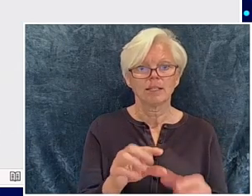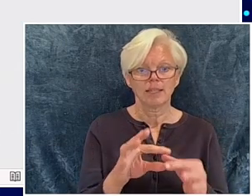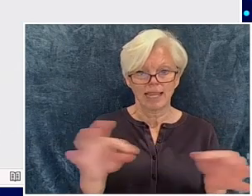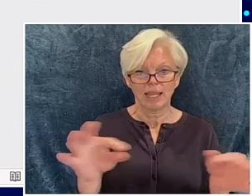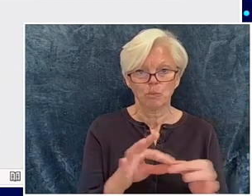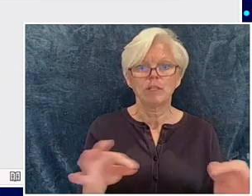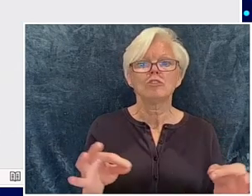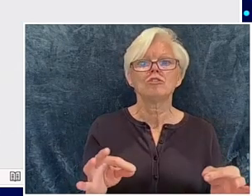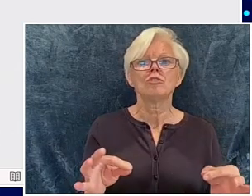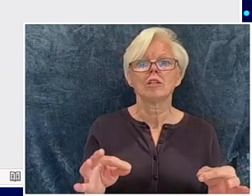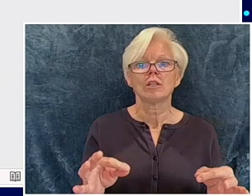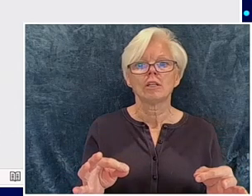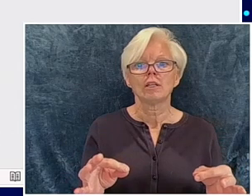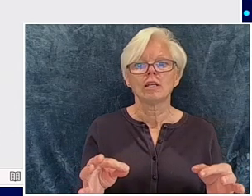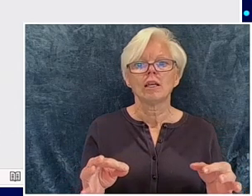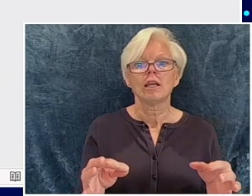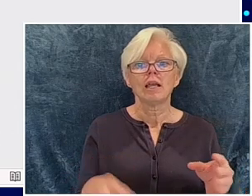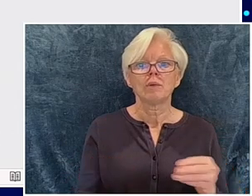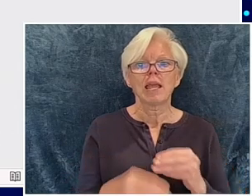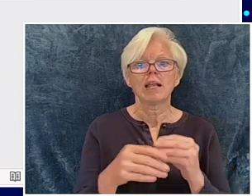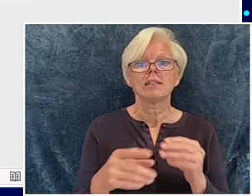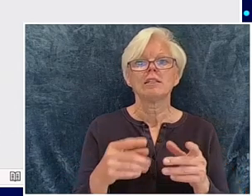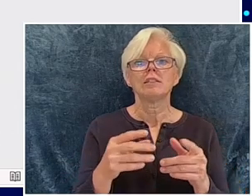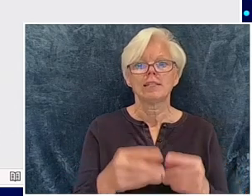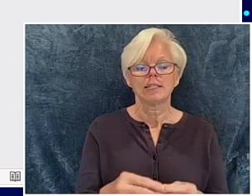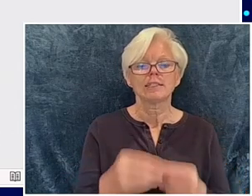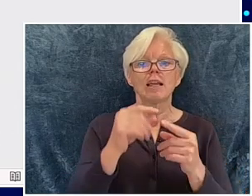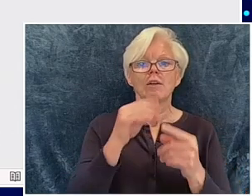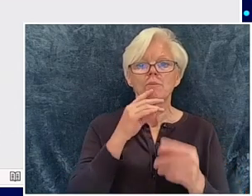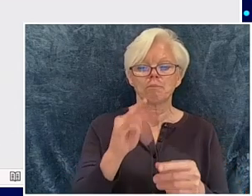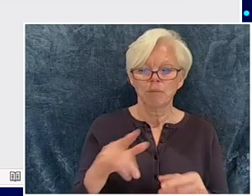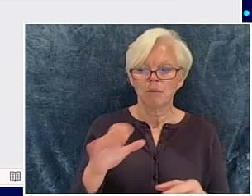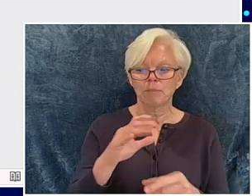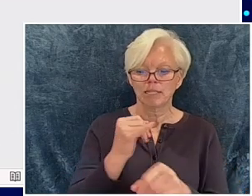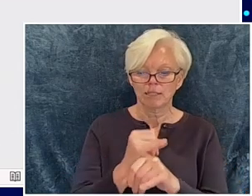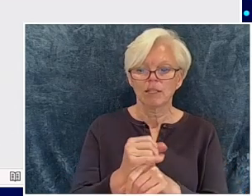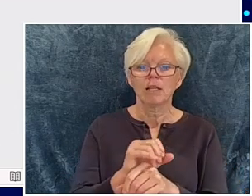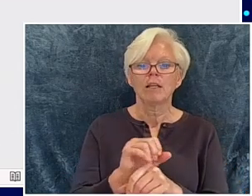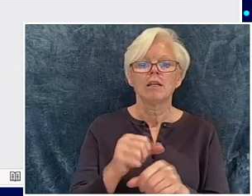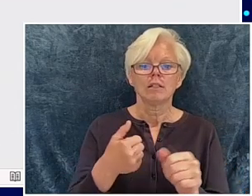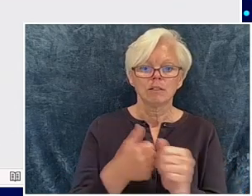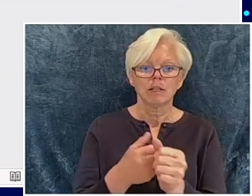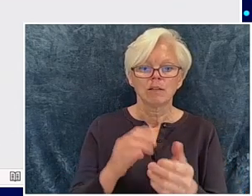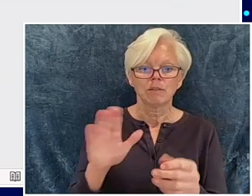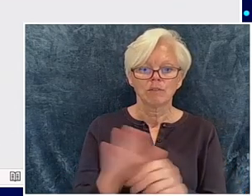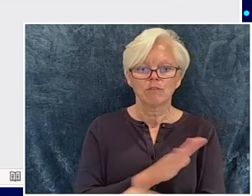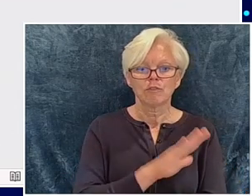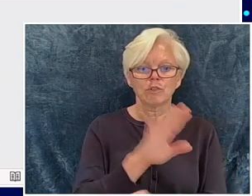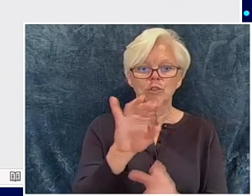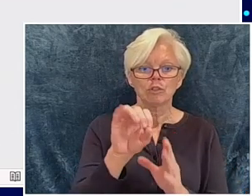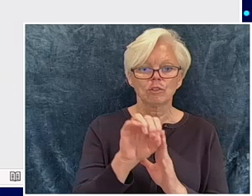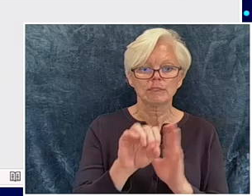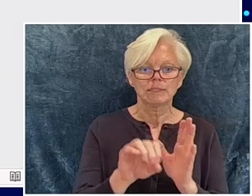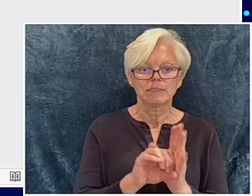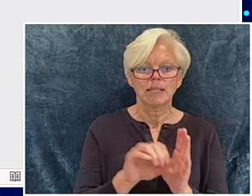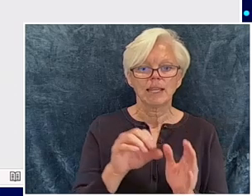for the exceptions, is a public institution backed by the full faith and credit of the state or a charter or